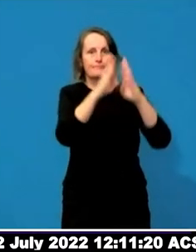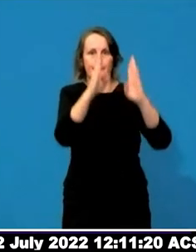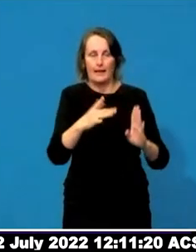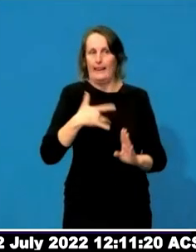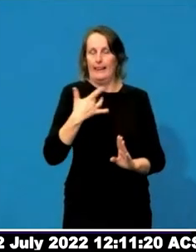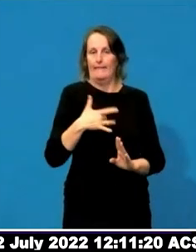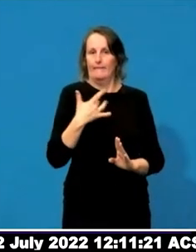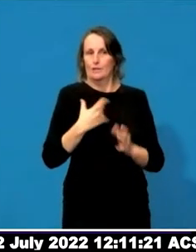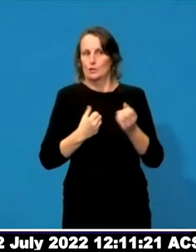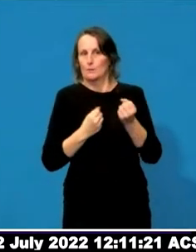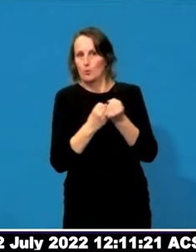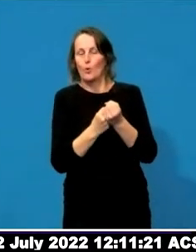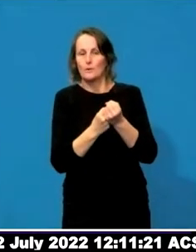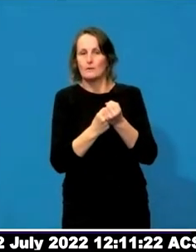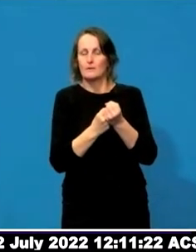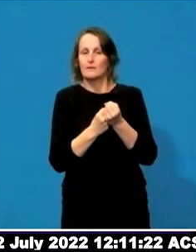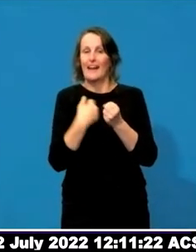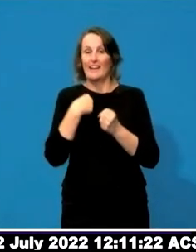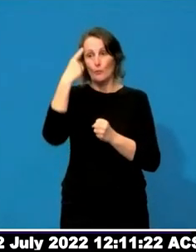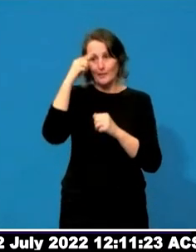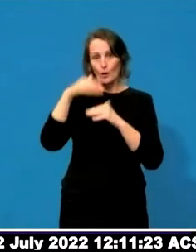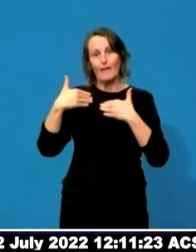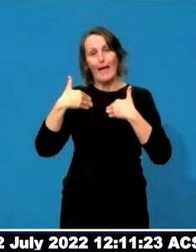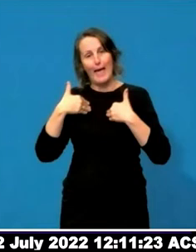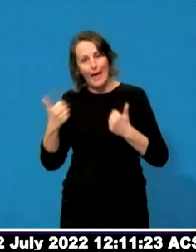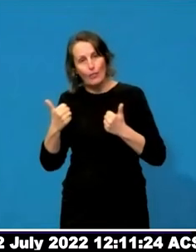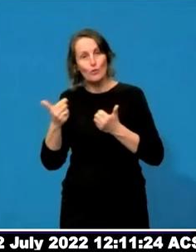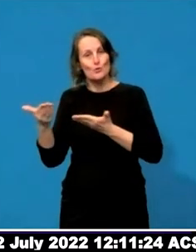alongside Corrections and Health and some of those other touch points